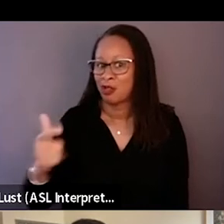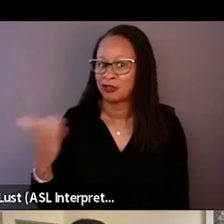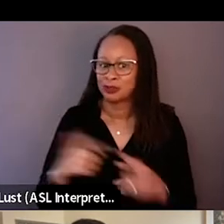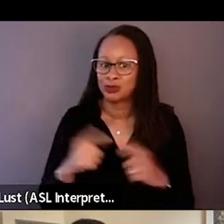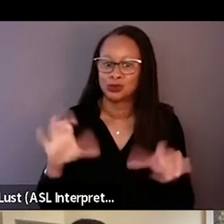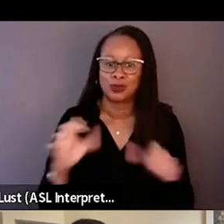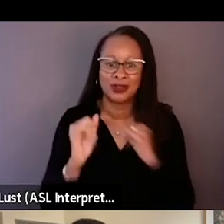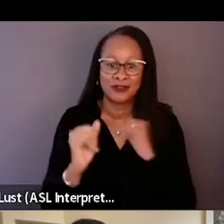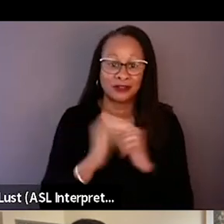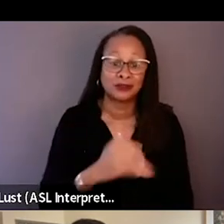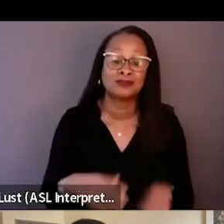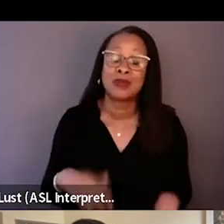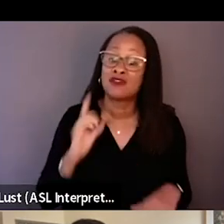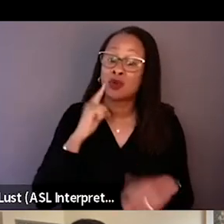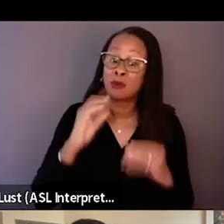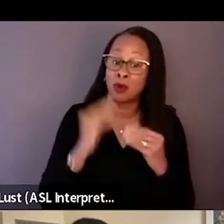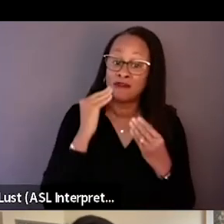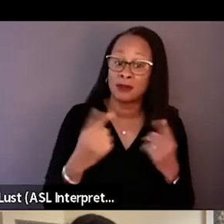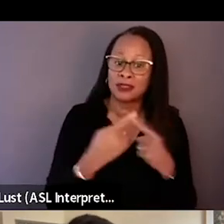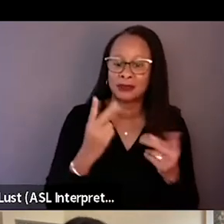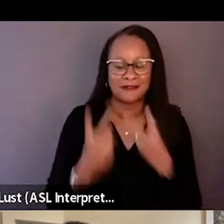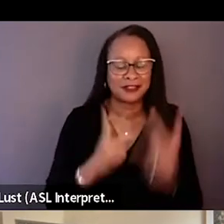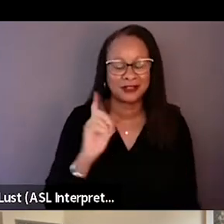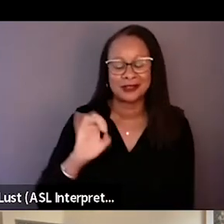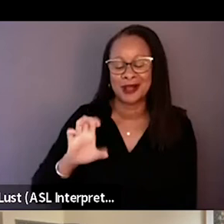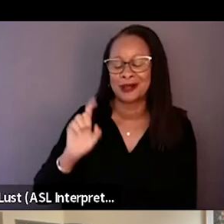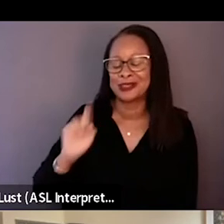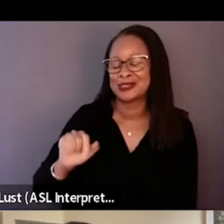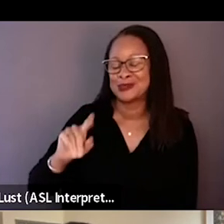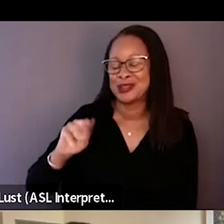and Q and As, please visit documentary.org/screening-series.